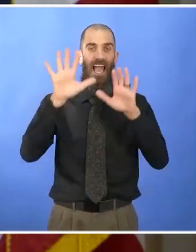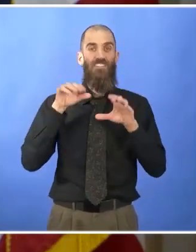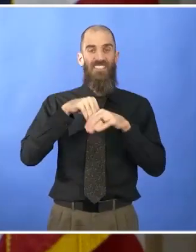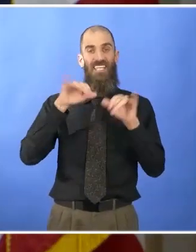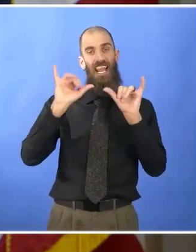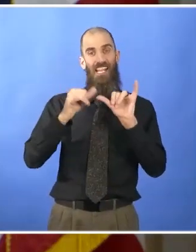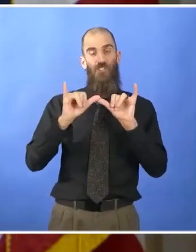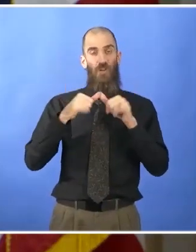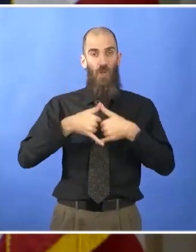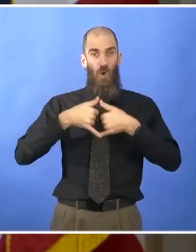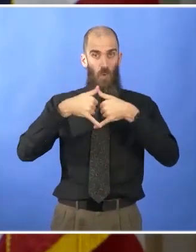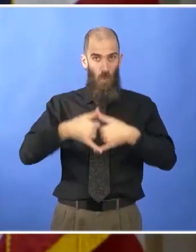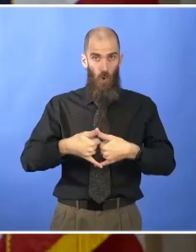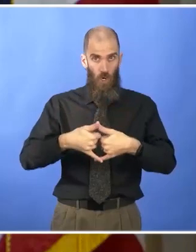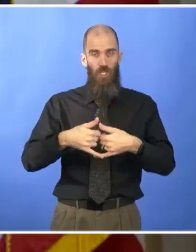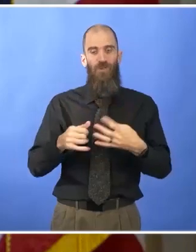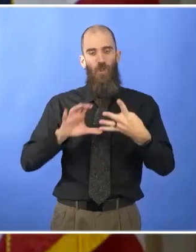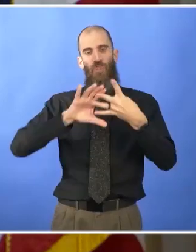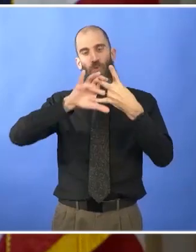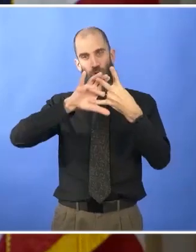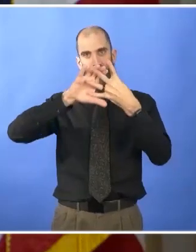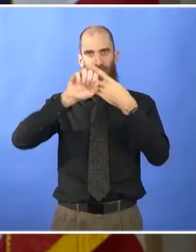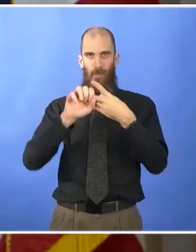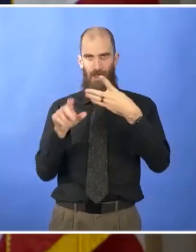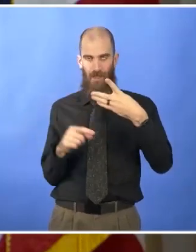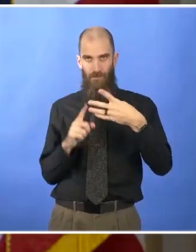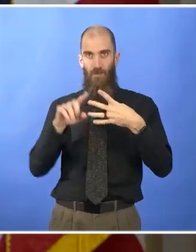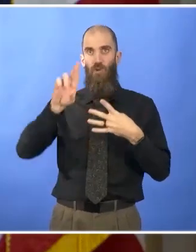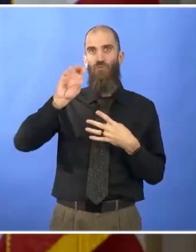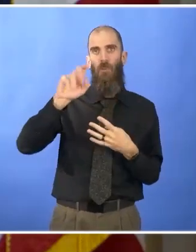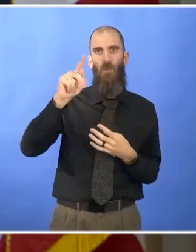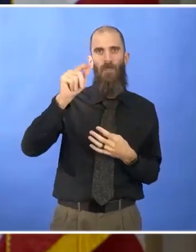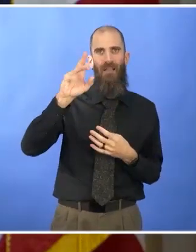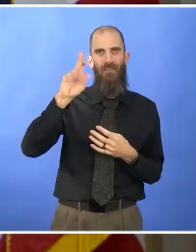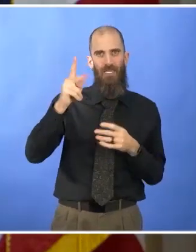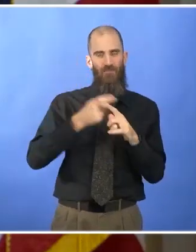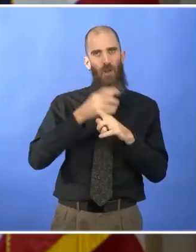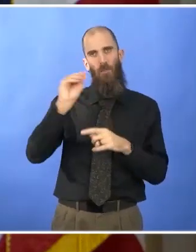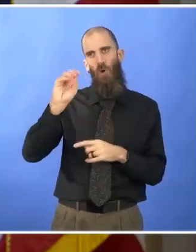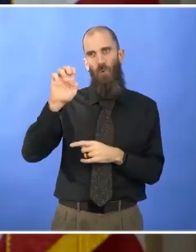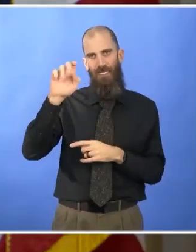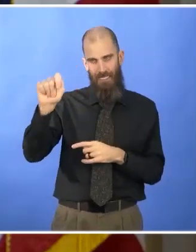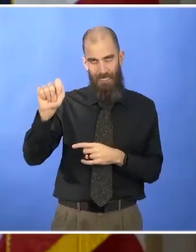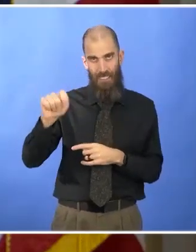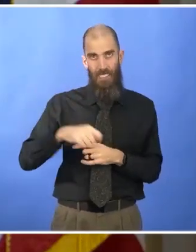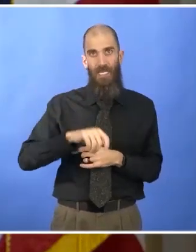ROBERT FROM THE OFFICE OF ENGINEERING AND TECHNOLOGY, JANET, AND OTHERS FROM THE